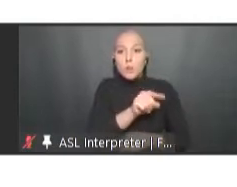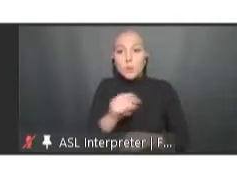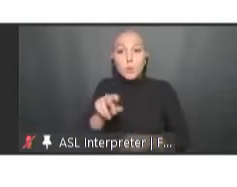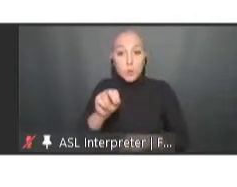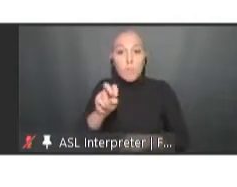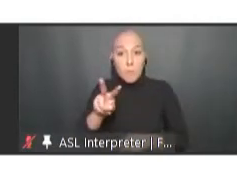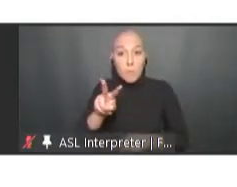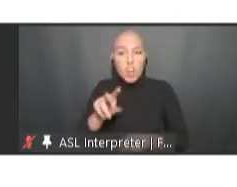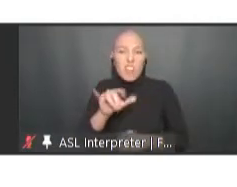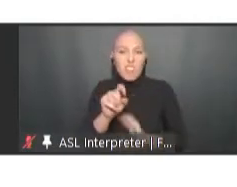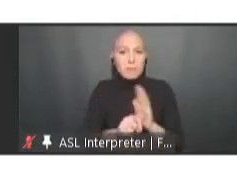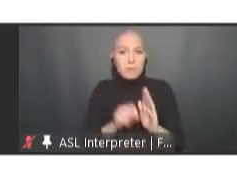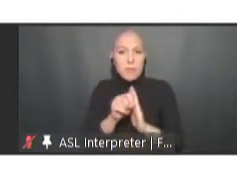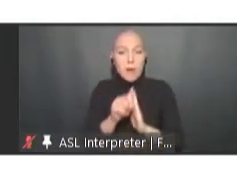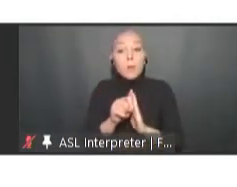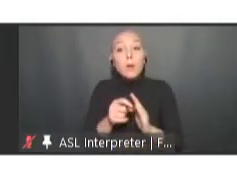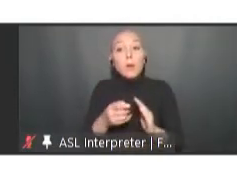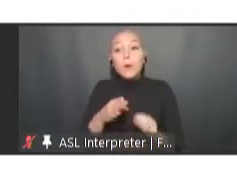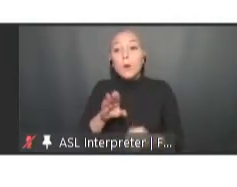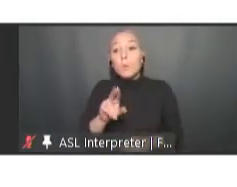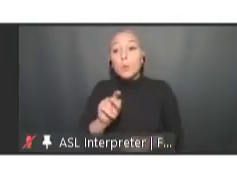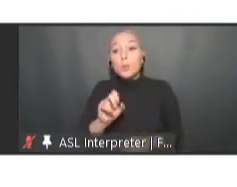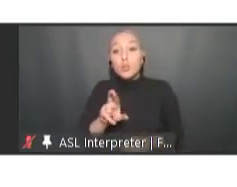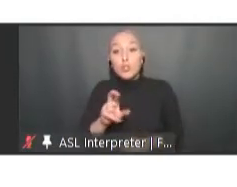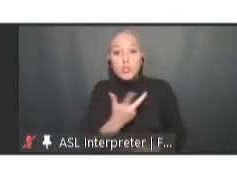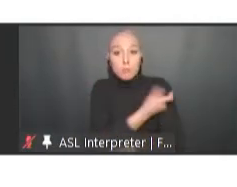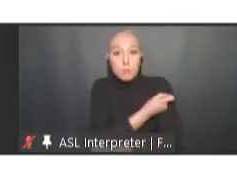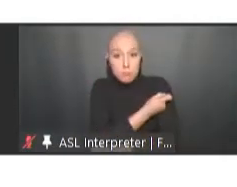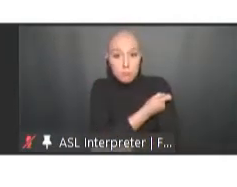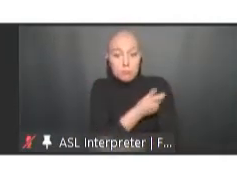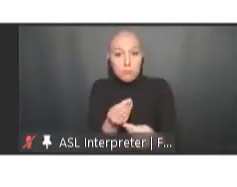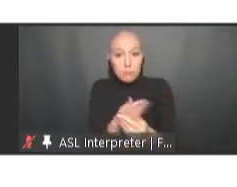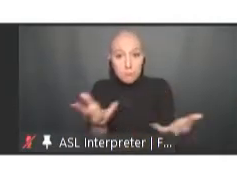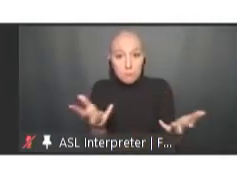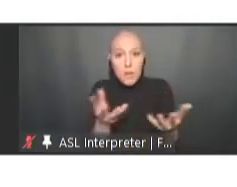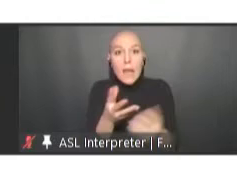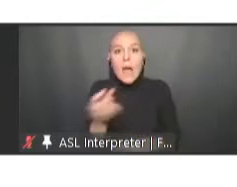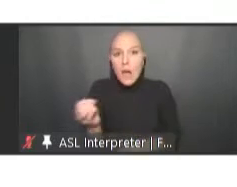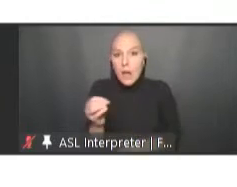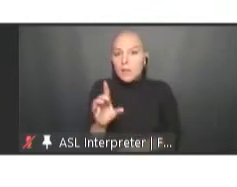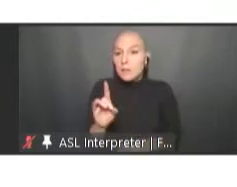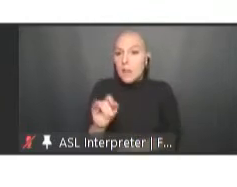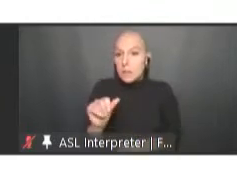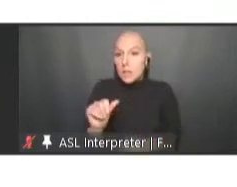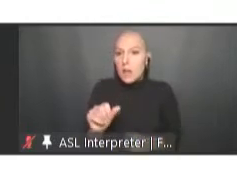was predominant compared to fully vaccinated adults without a booster dose. Unvaccinated